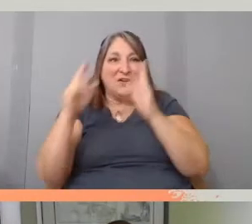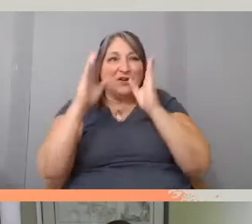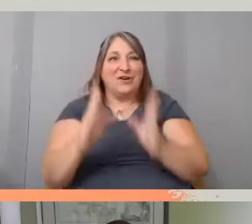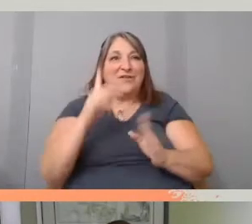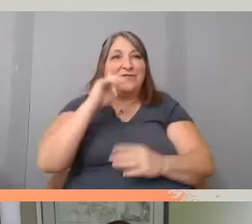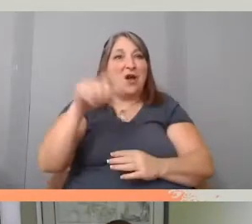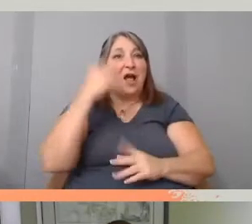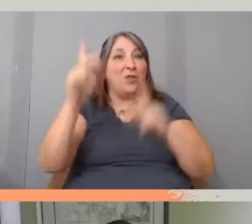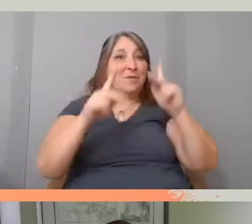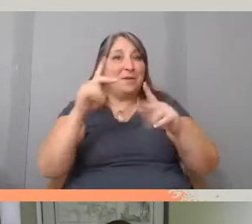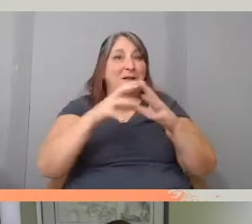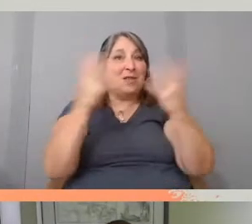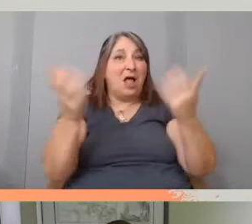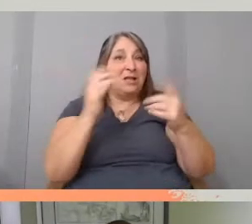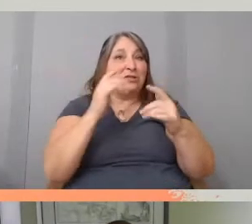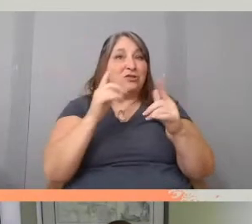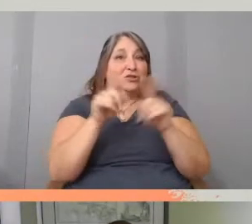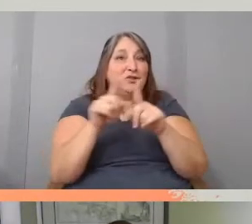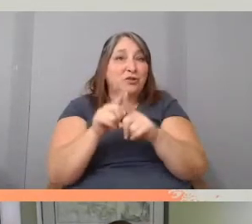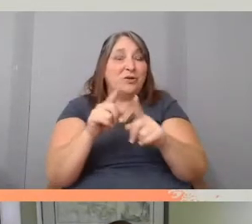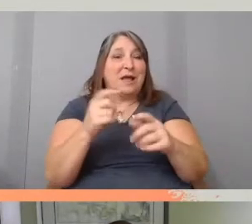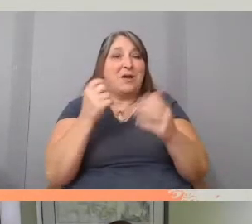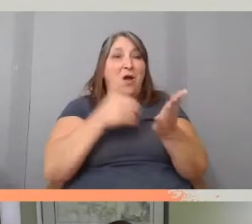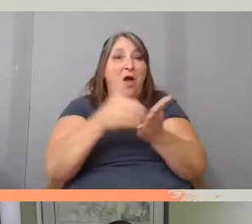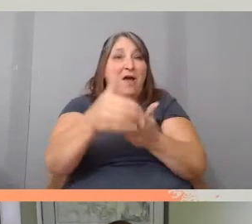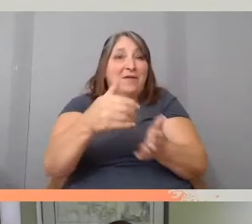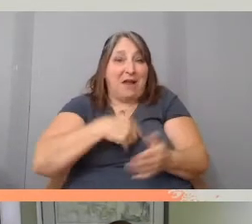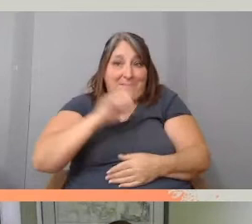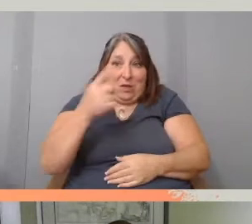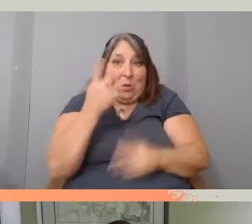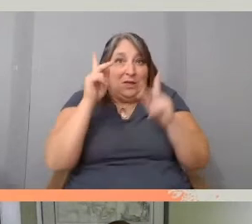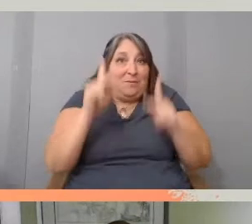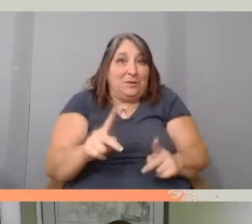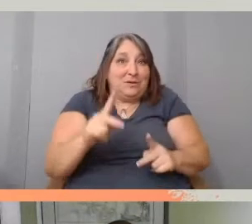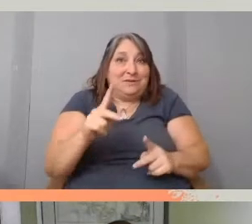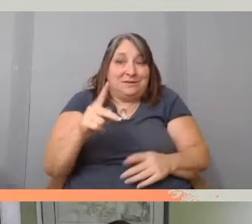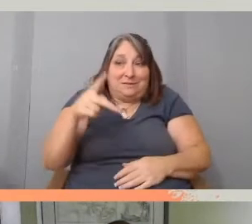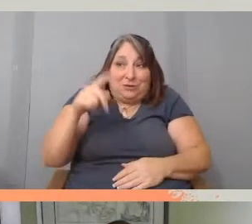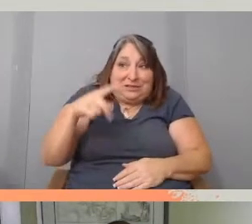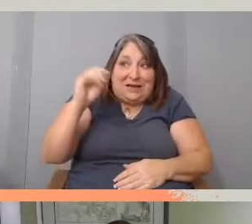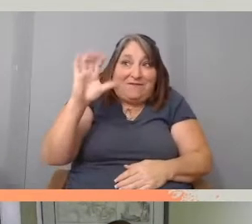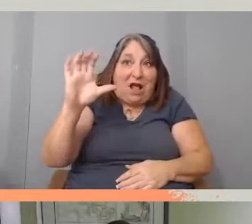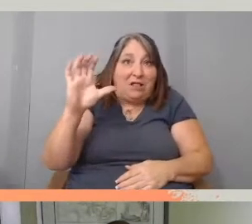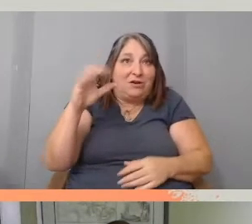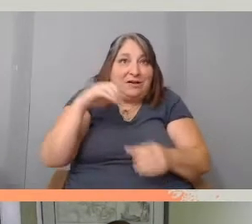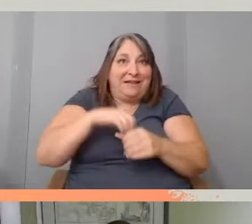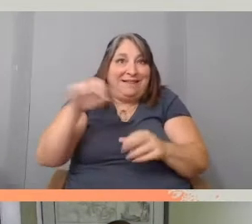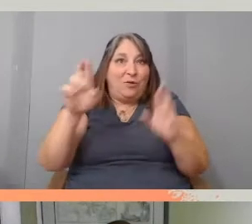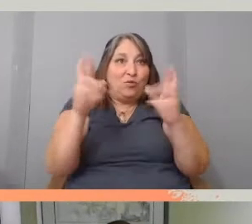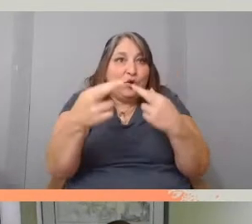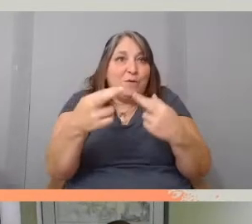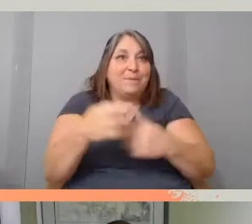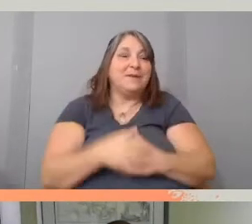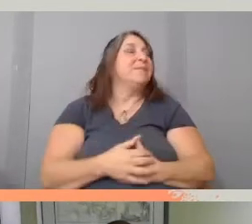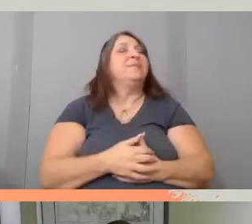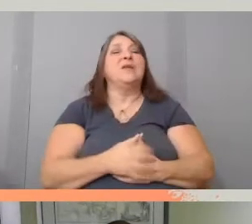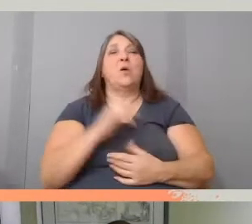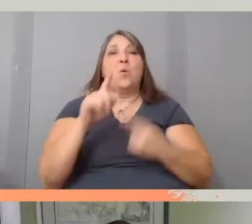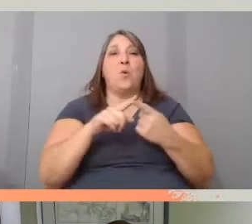And a lot of times I am the only person of color. And when it is an environment that is